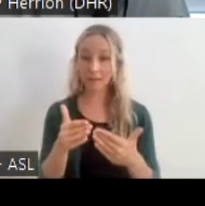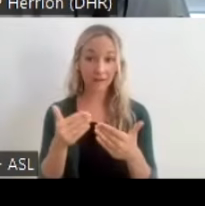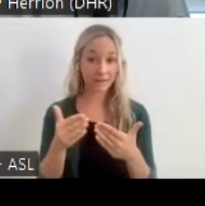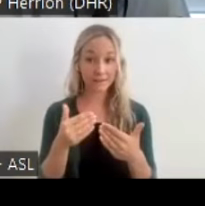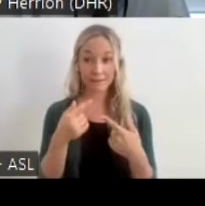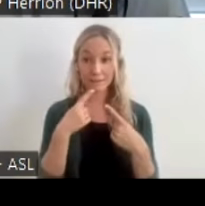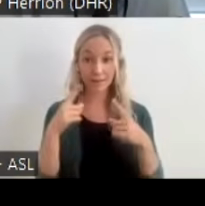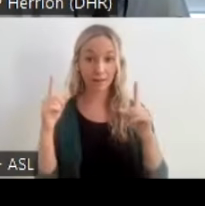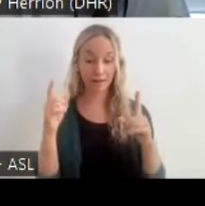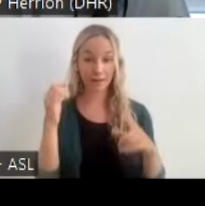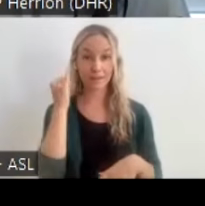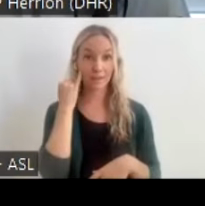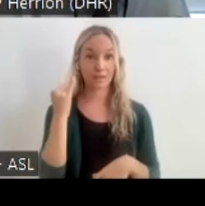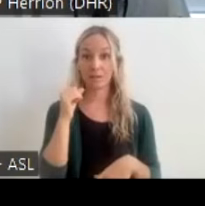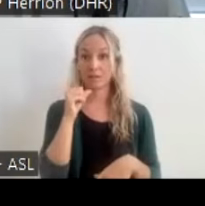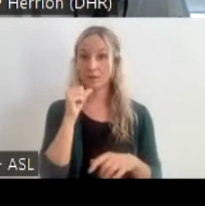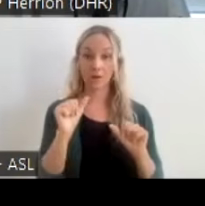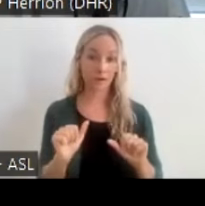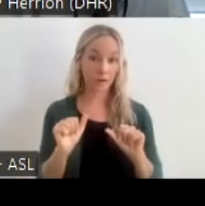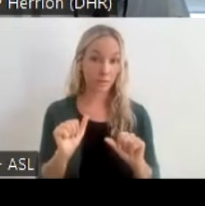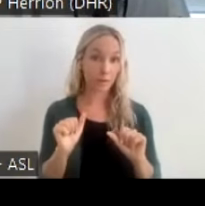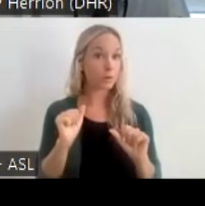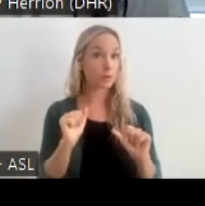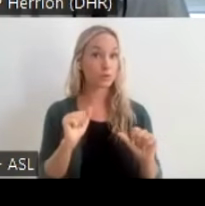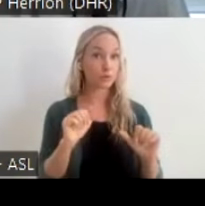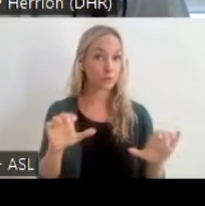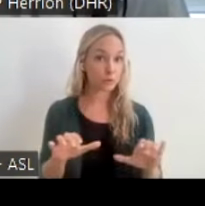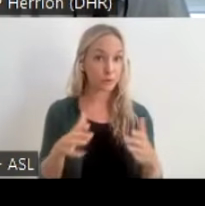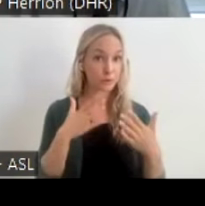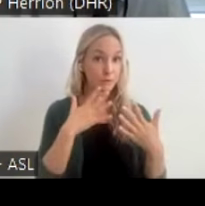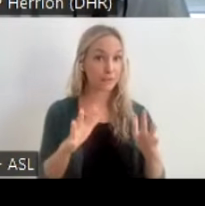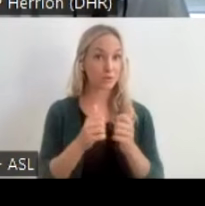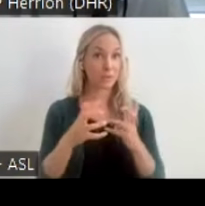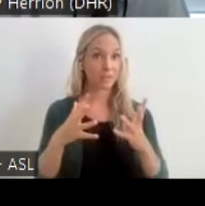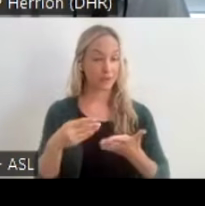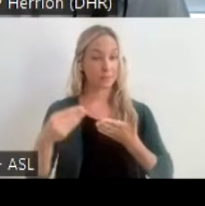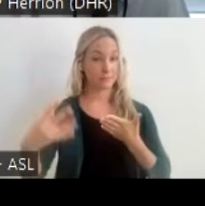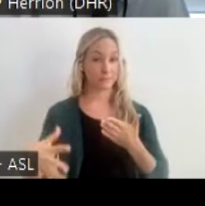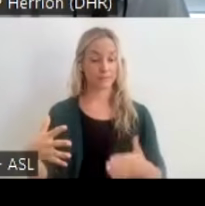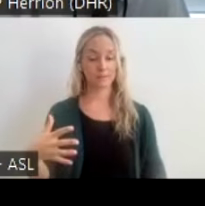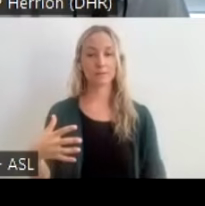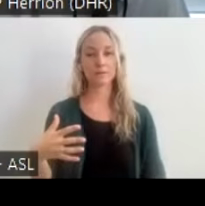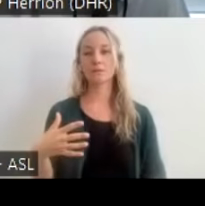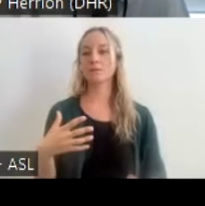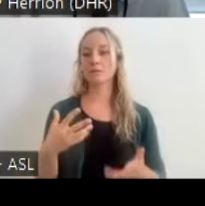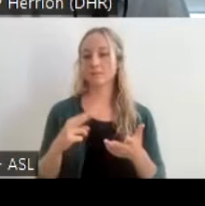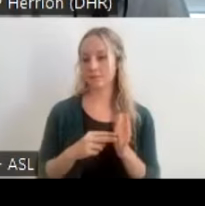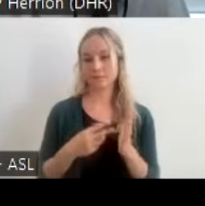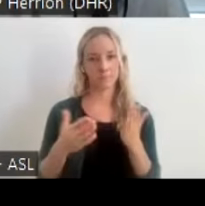may not be required to do it, We take these on a case-by- case basis, So what's readily achievable for one owner of a